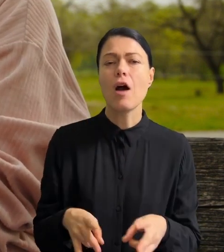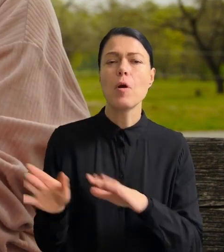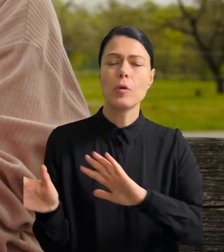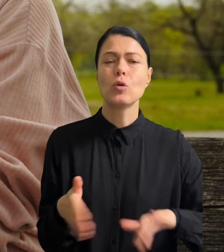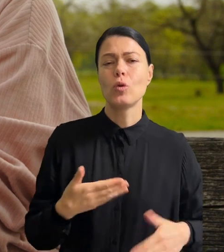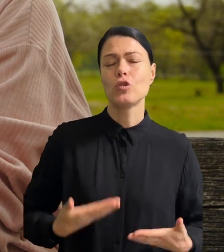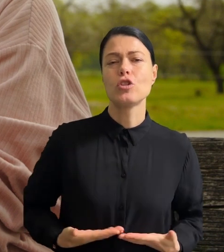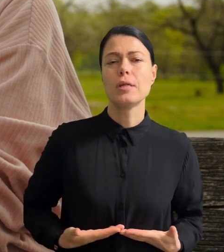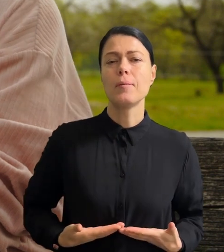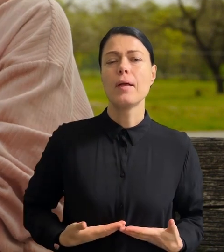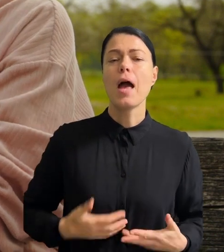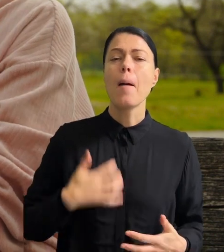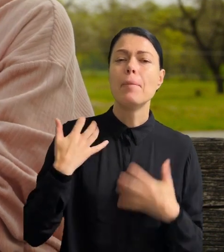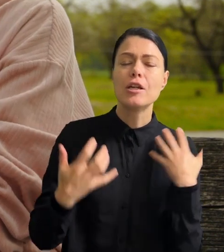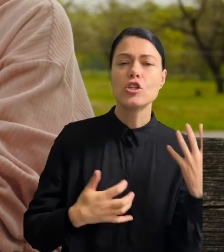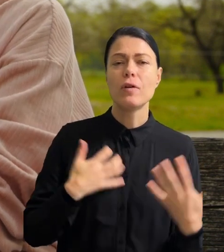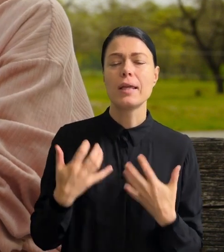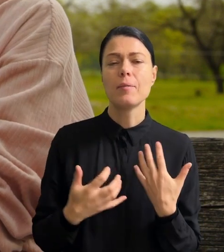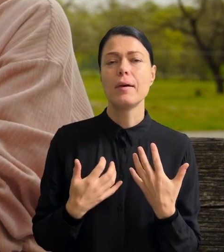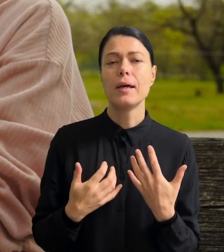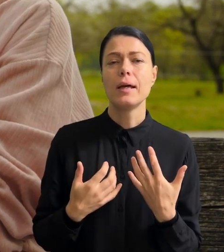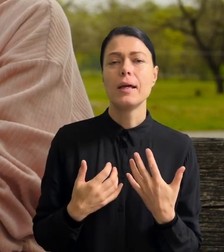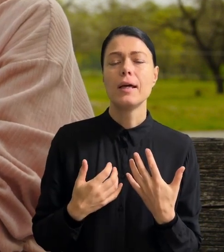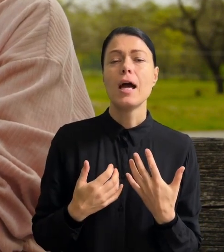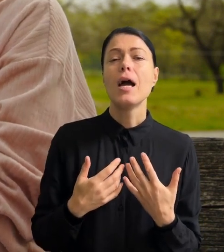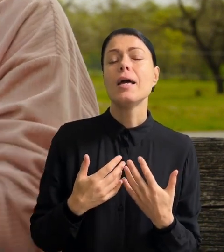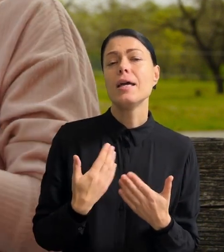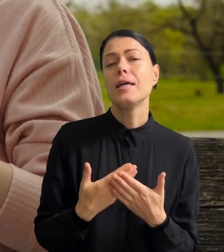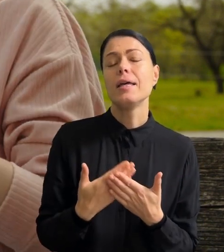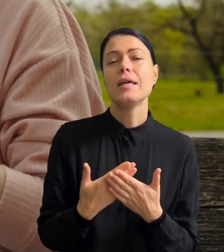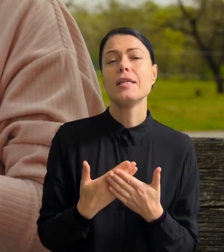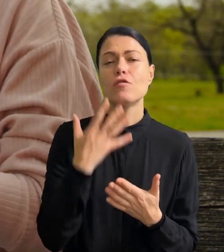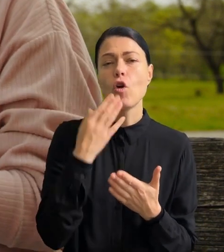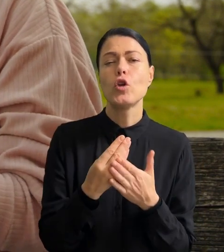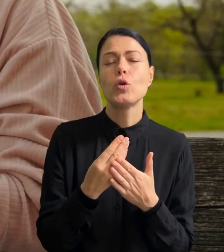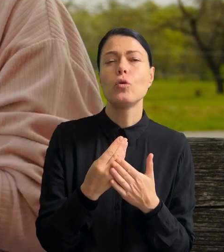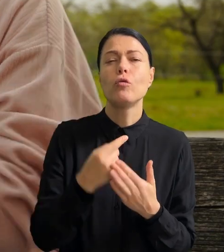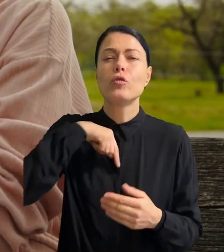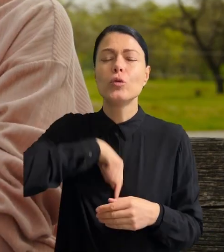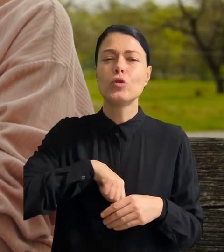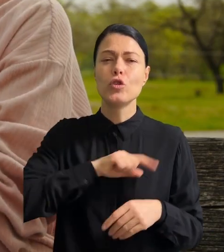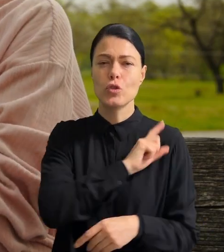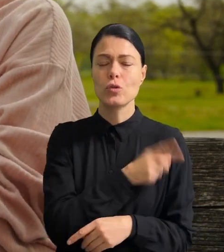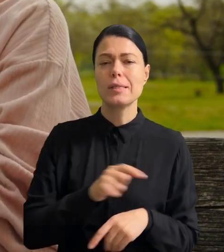And to discover my own strength, a new strength within myself.